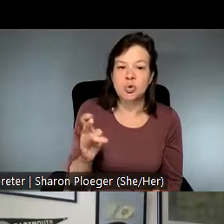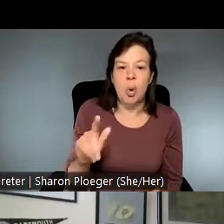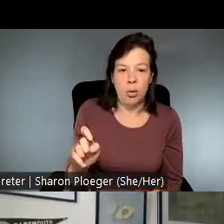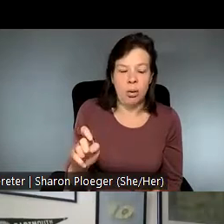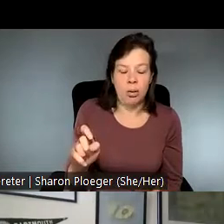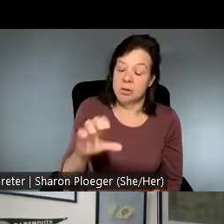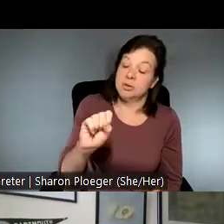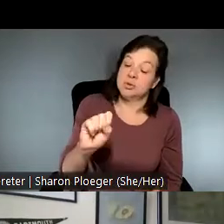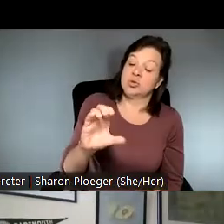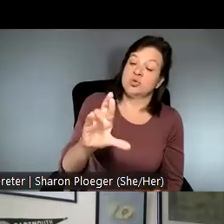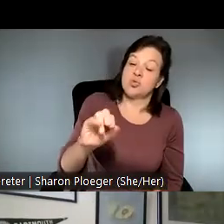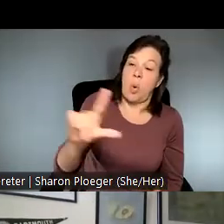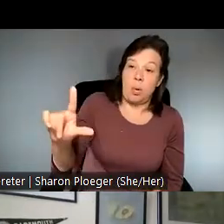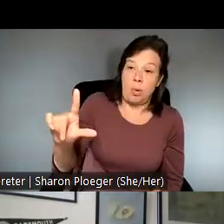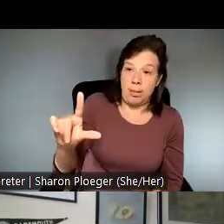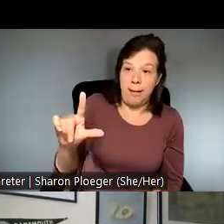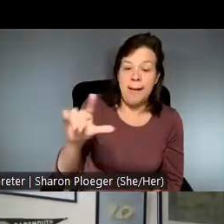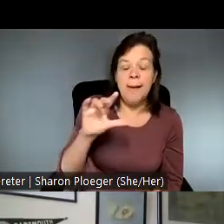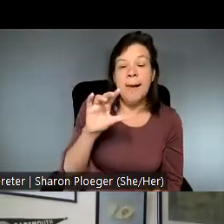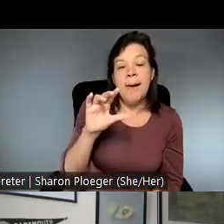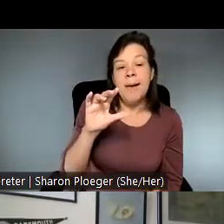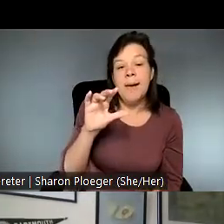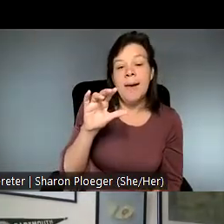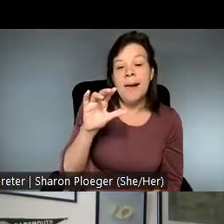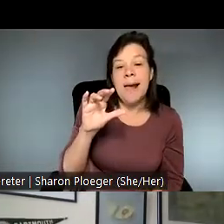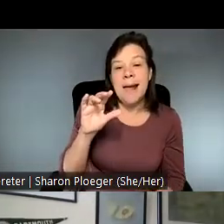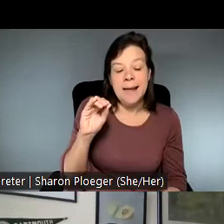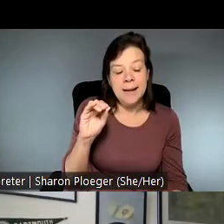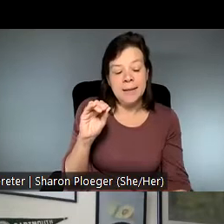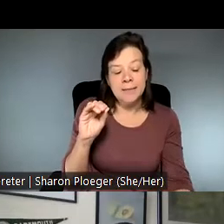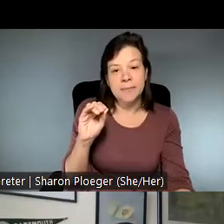and that will just sort of